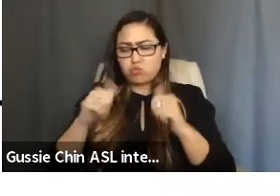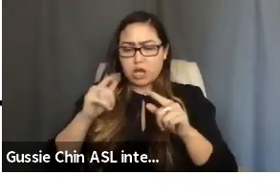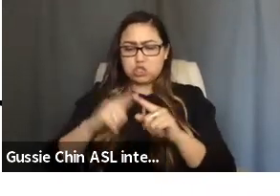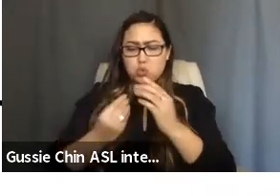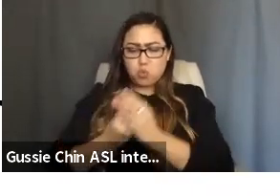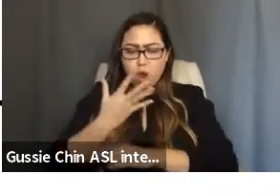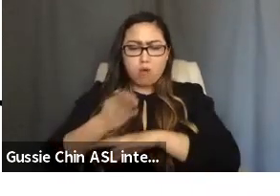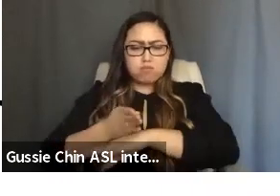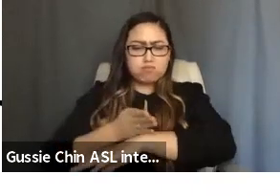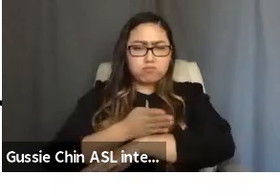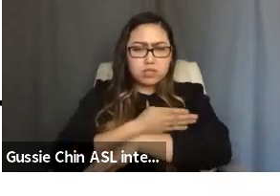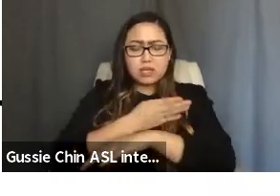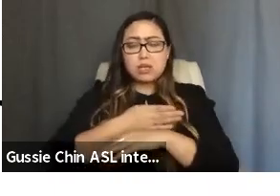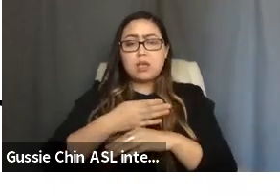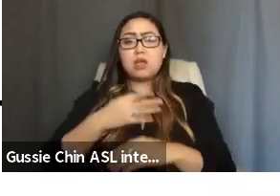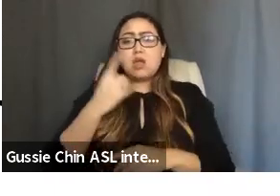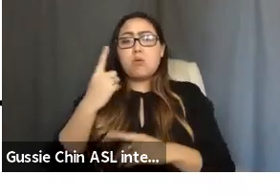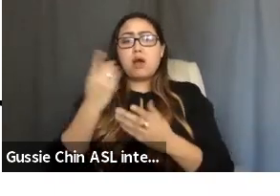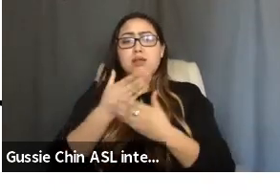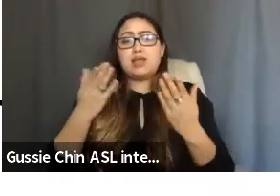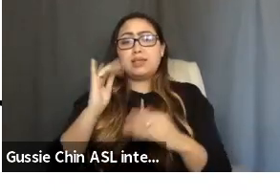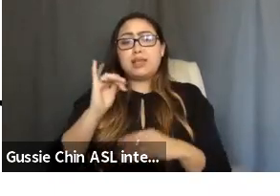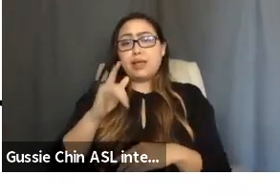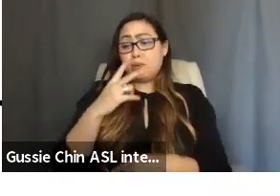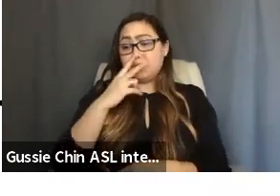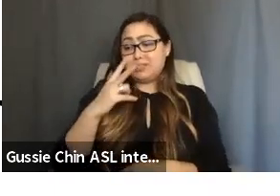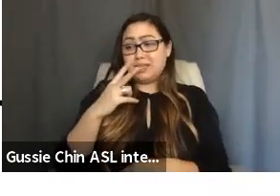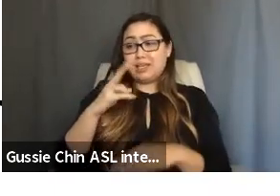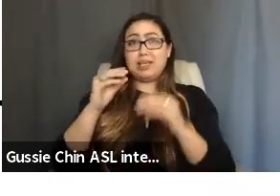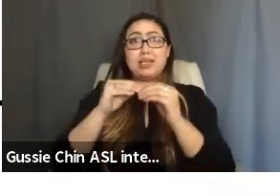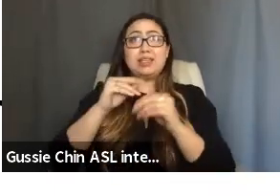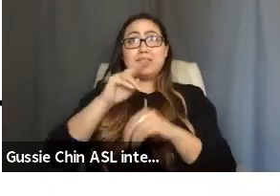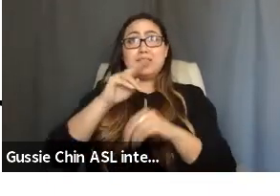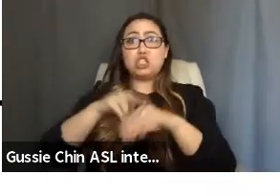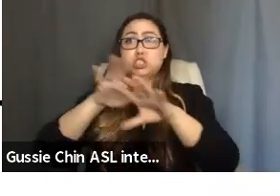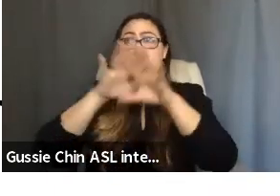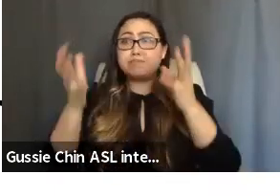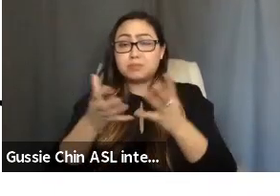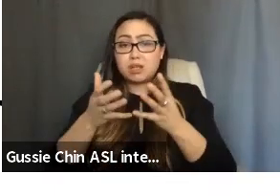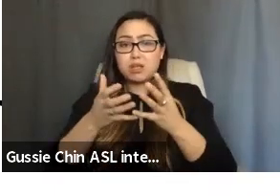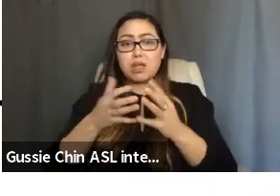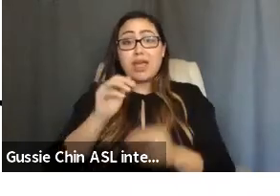that we could see probably across the nation is ASL interpreters alongside governors as they're